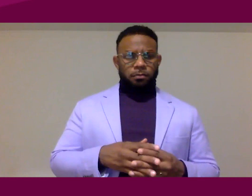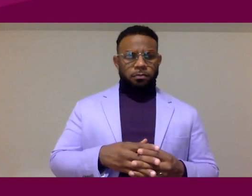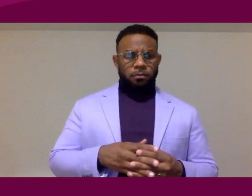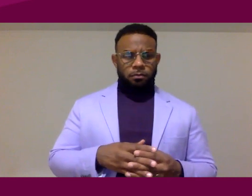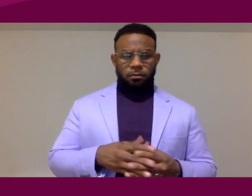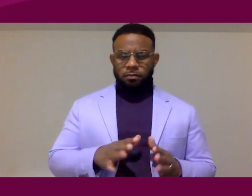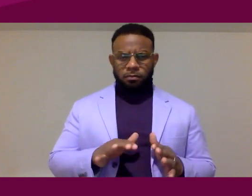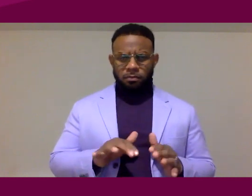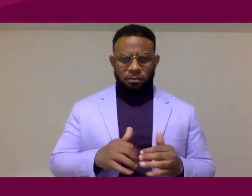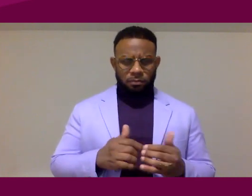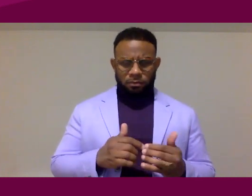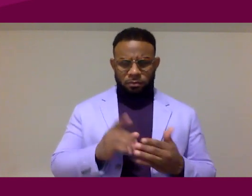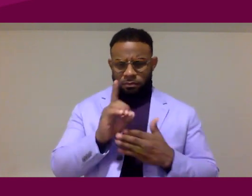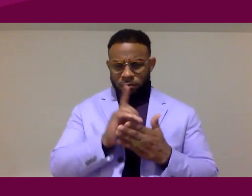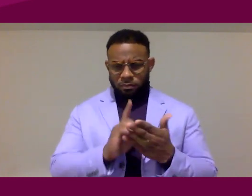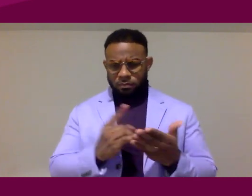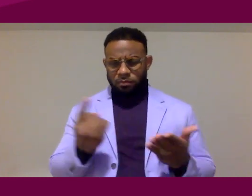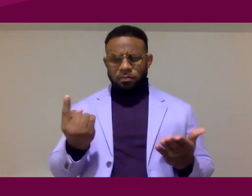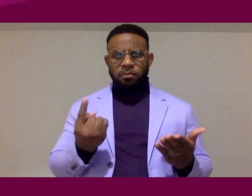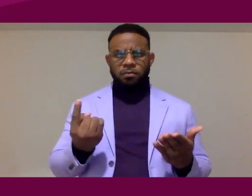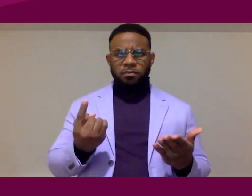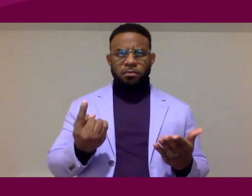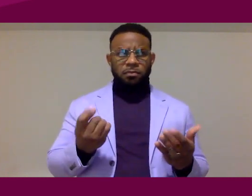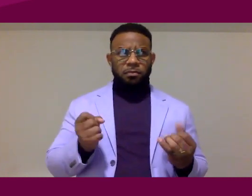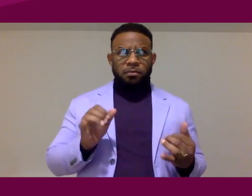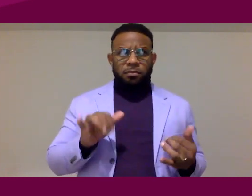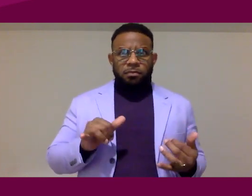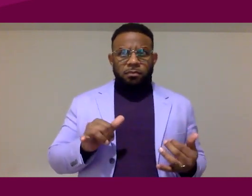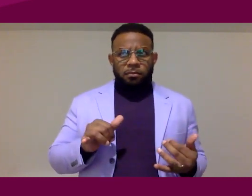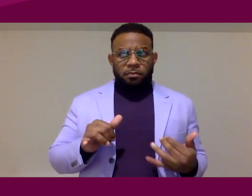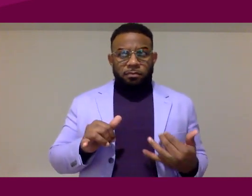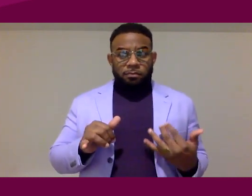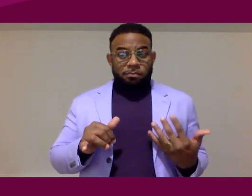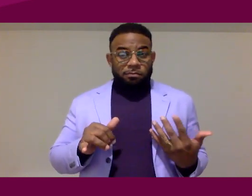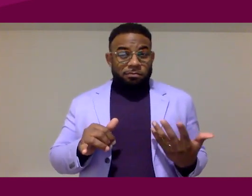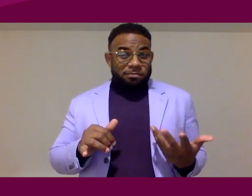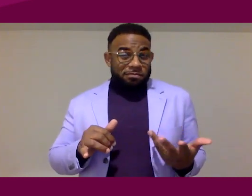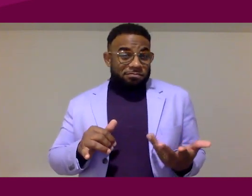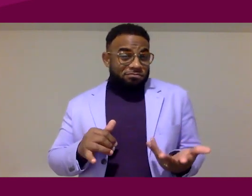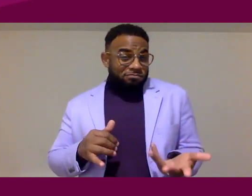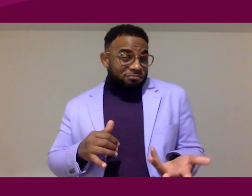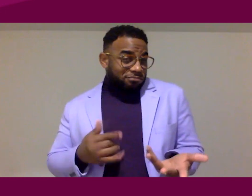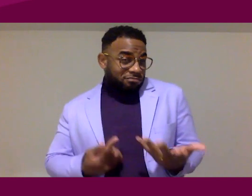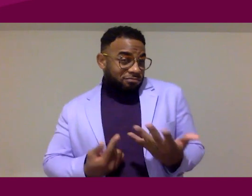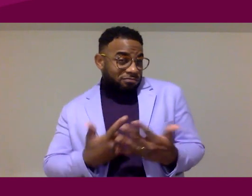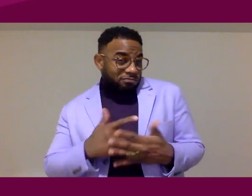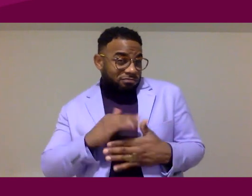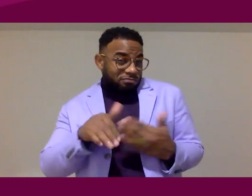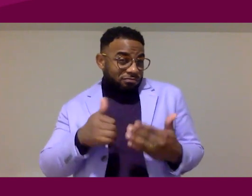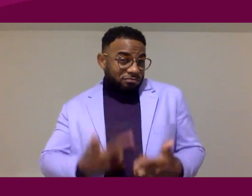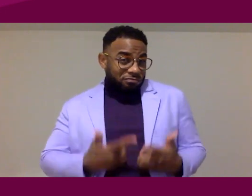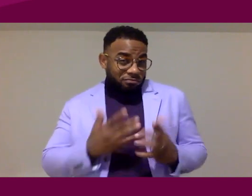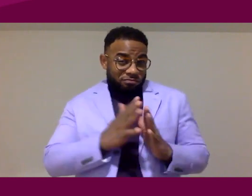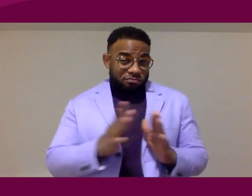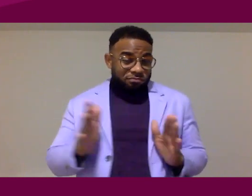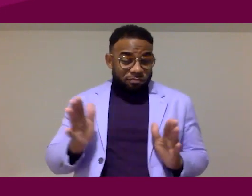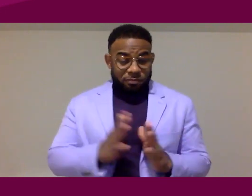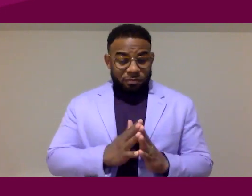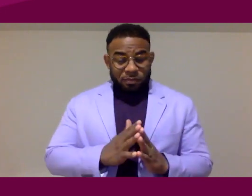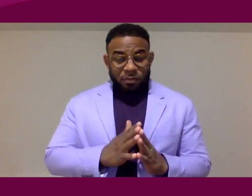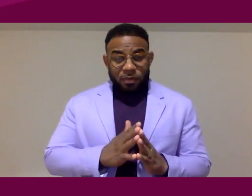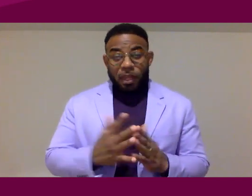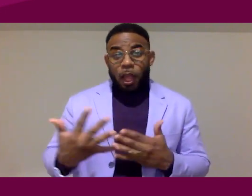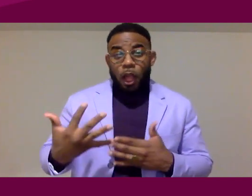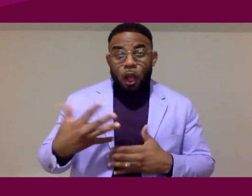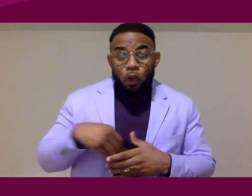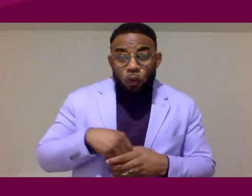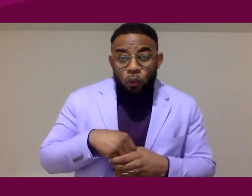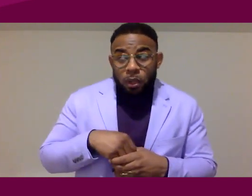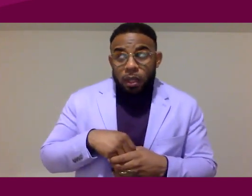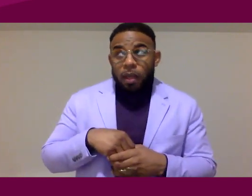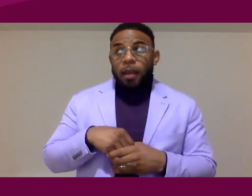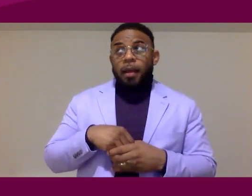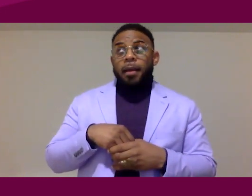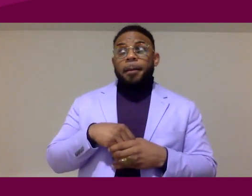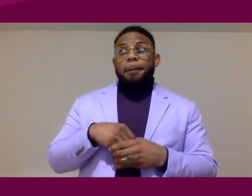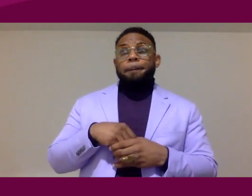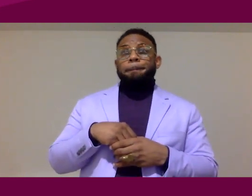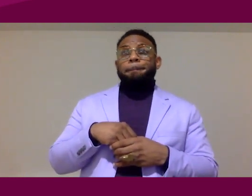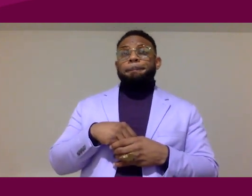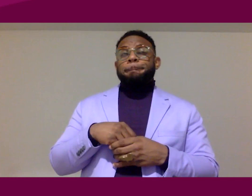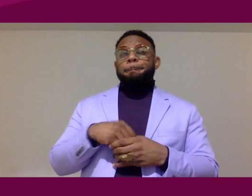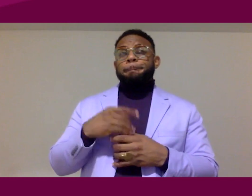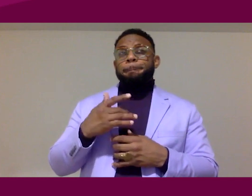How do you design something so that throughout the entire lifespan, including conditions